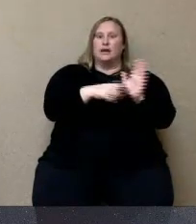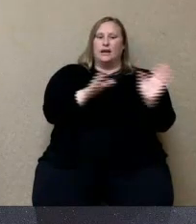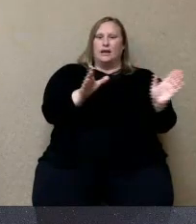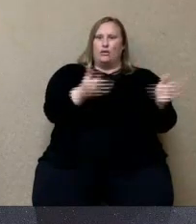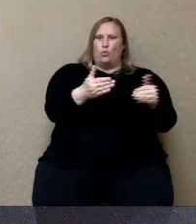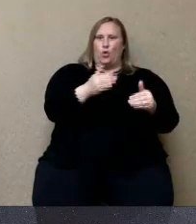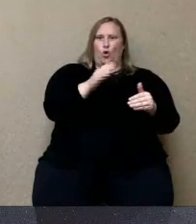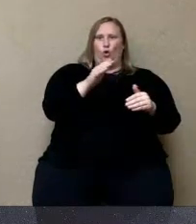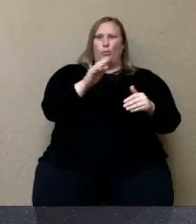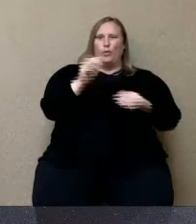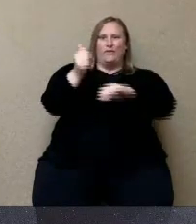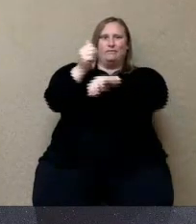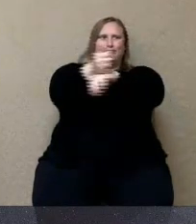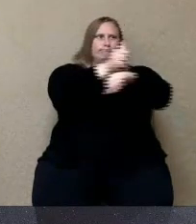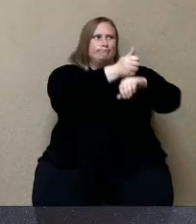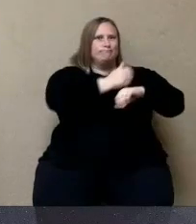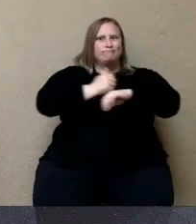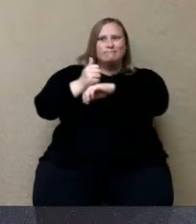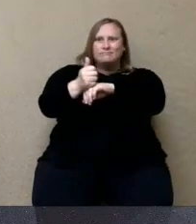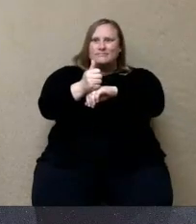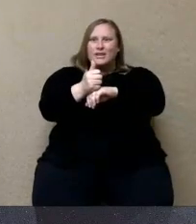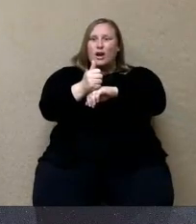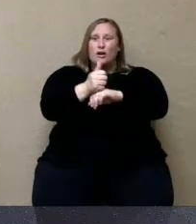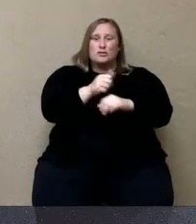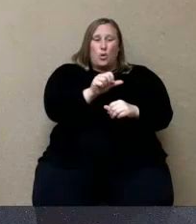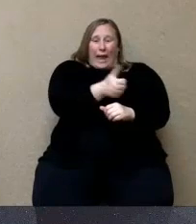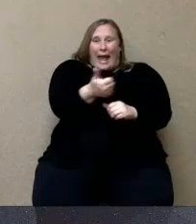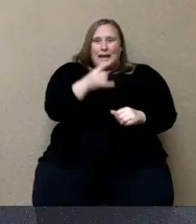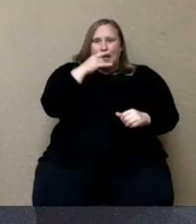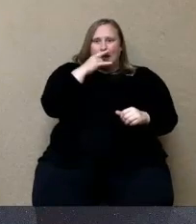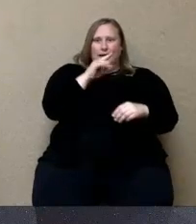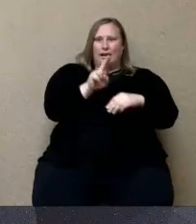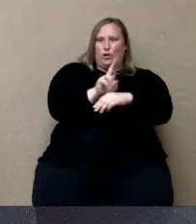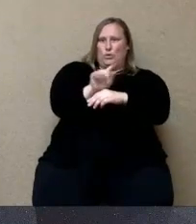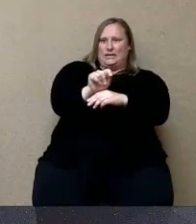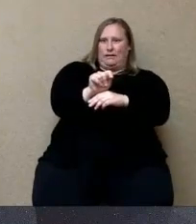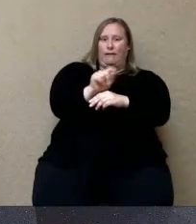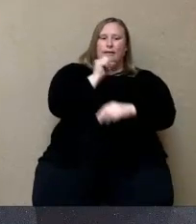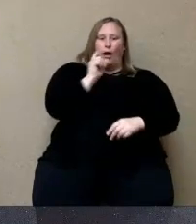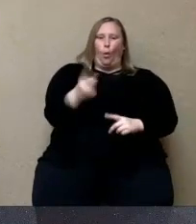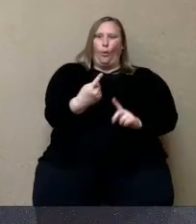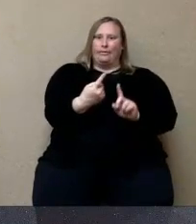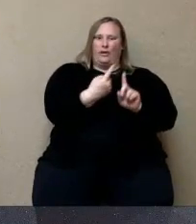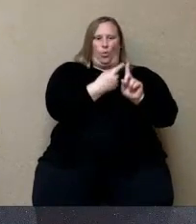them, the speaking kids and the kids who are using AAC. And so, it's really cool because you'll look over and